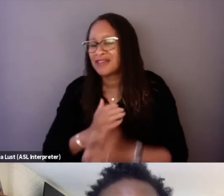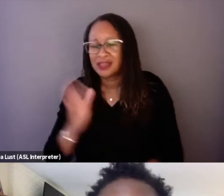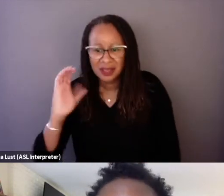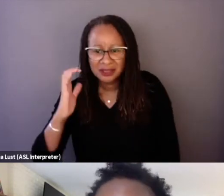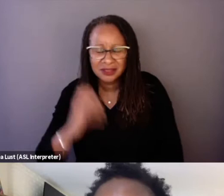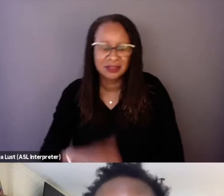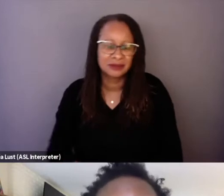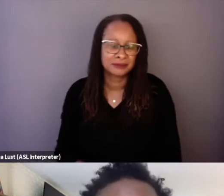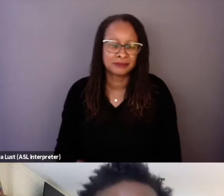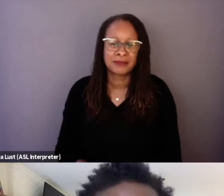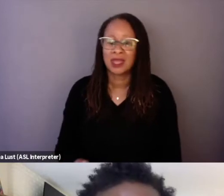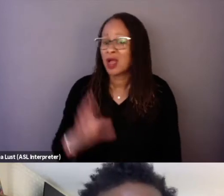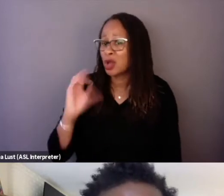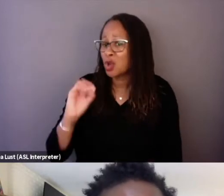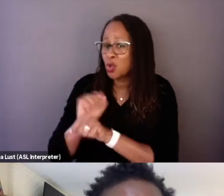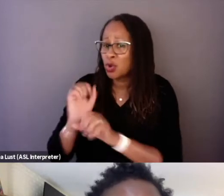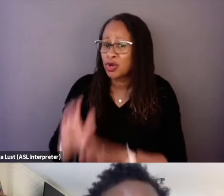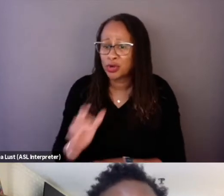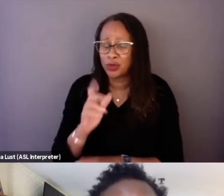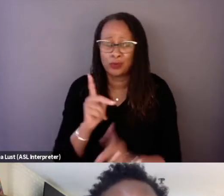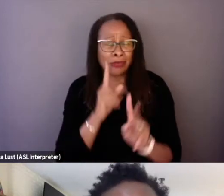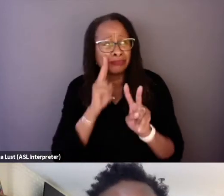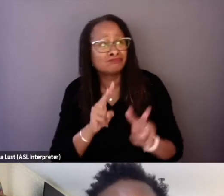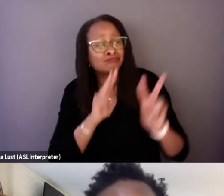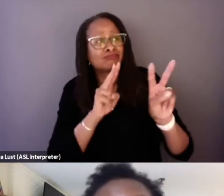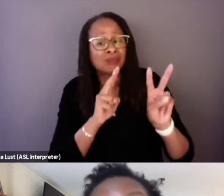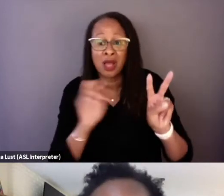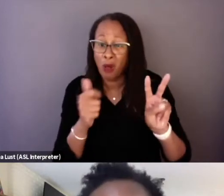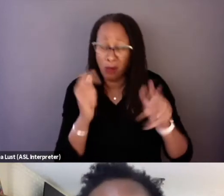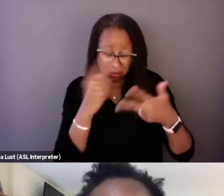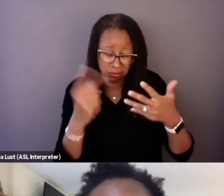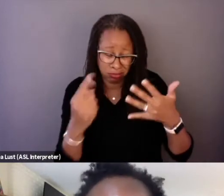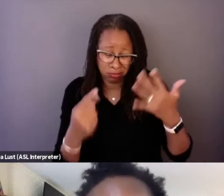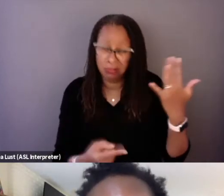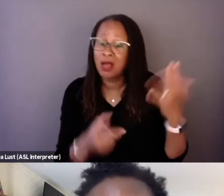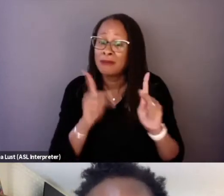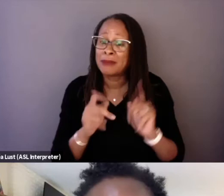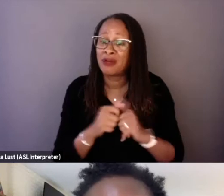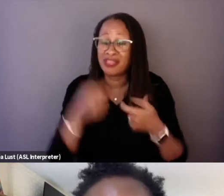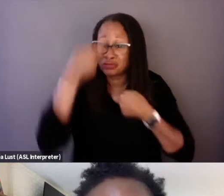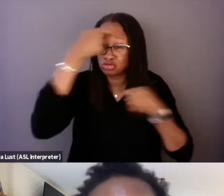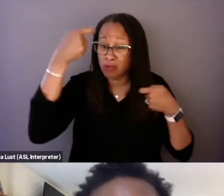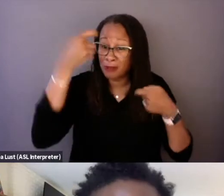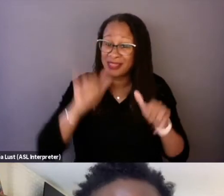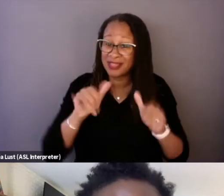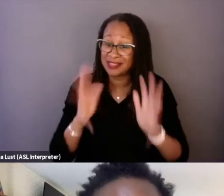a love, a coworker who's beloved. All these people, the trauma that emanated from her death